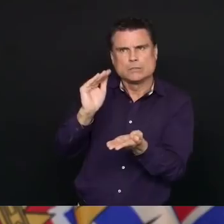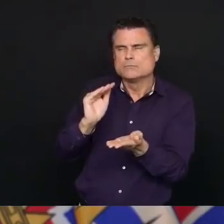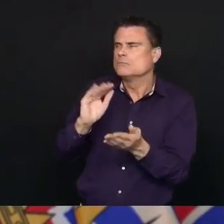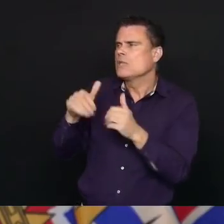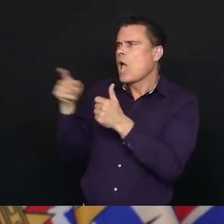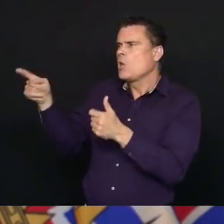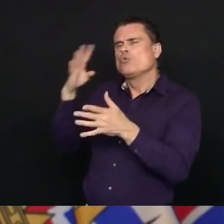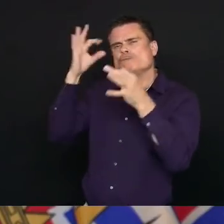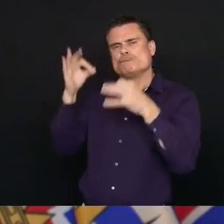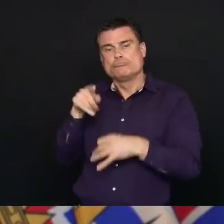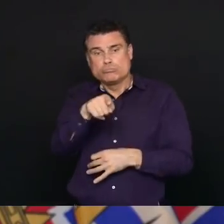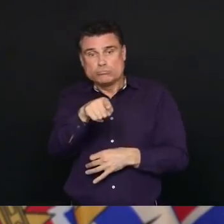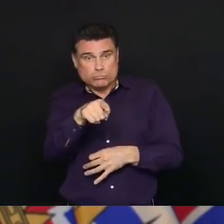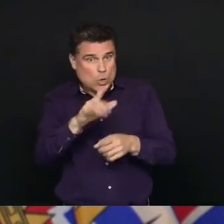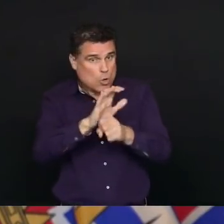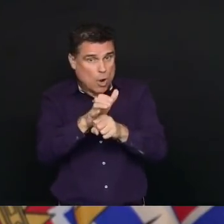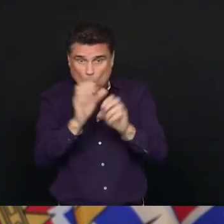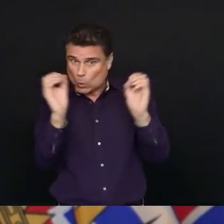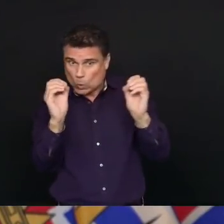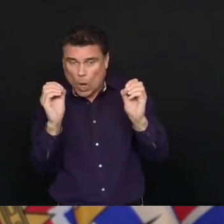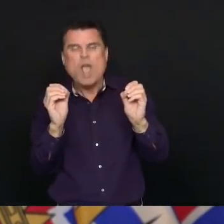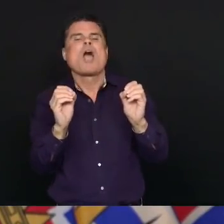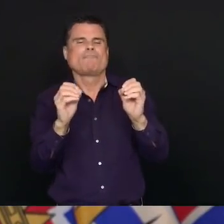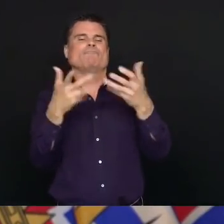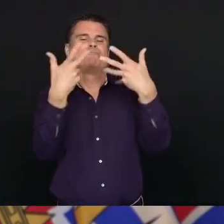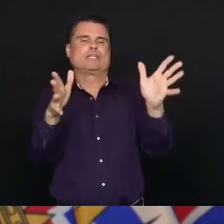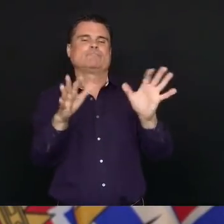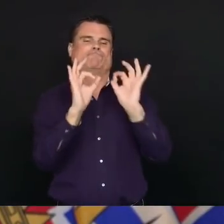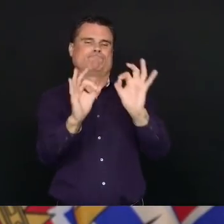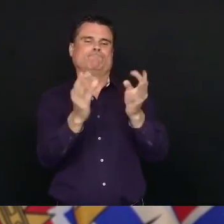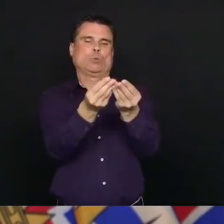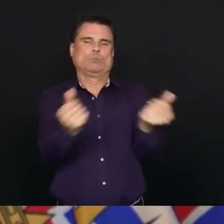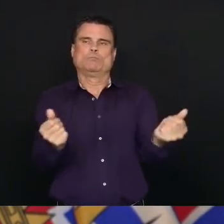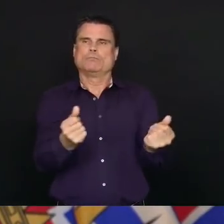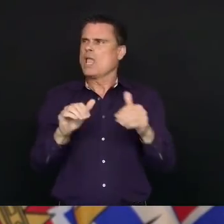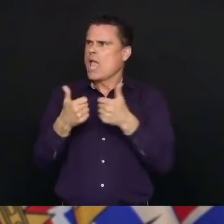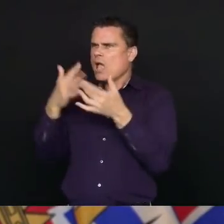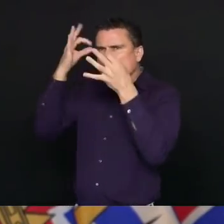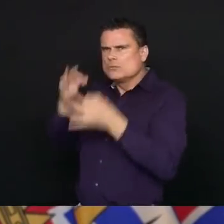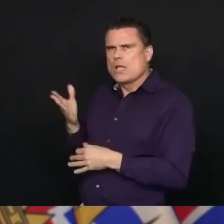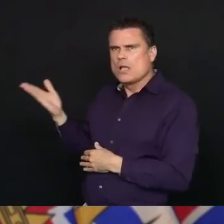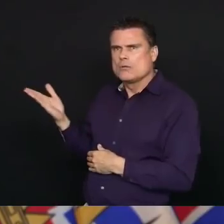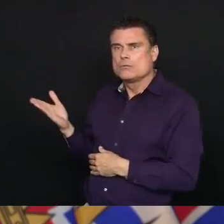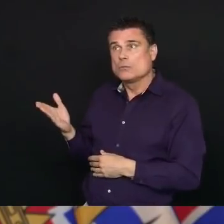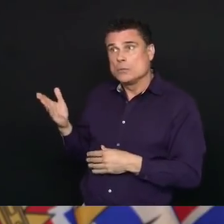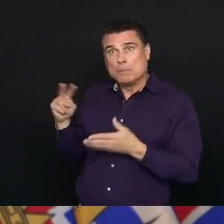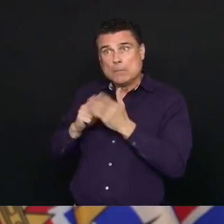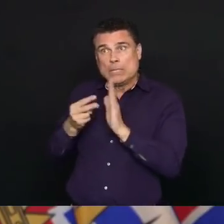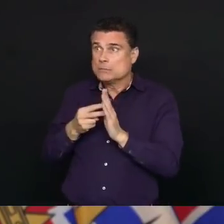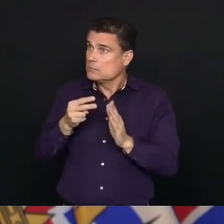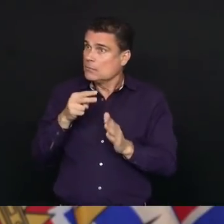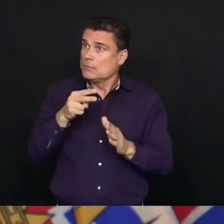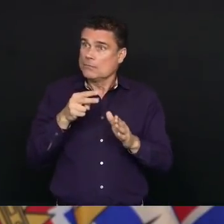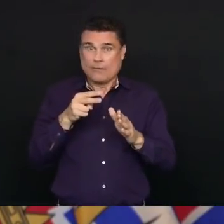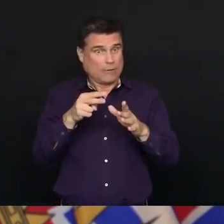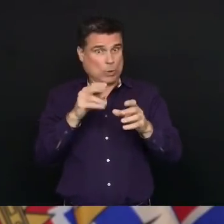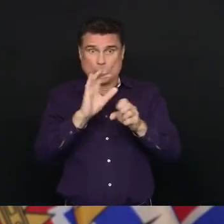I'm wondering how you go about declaring or finding that. It also does not mean that people who have family members and their can go and